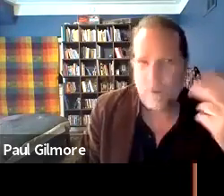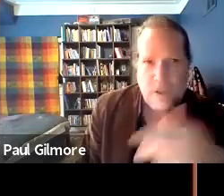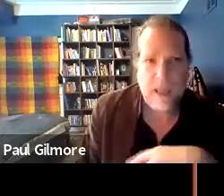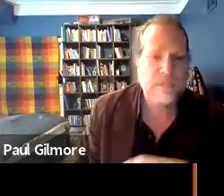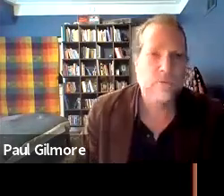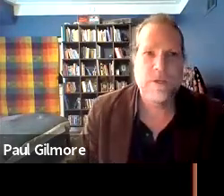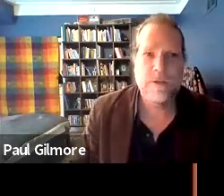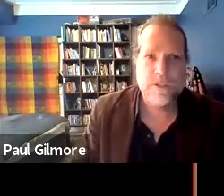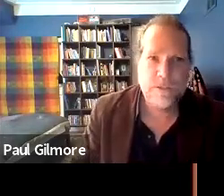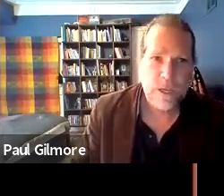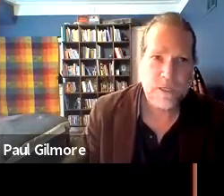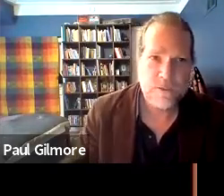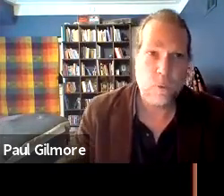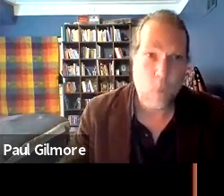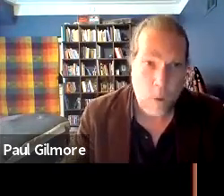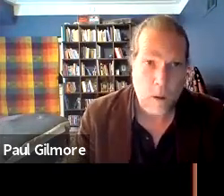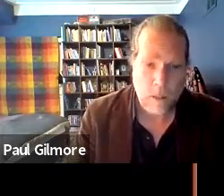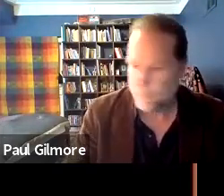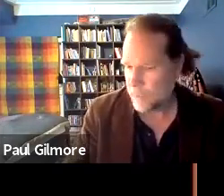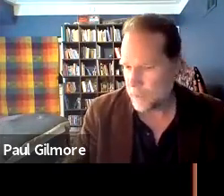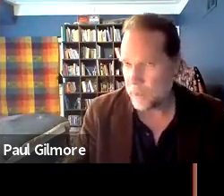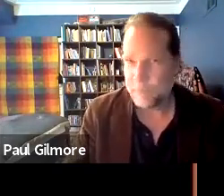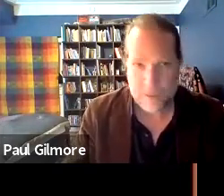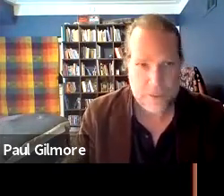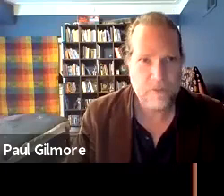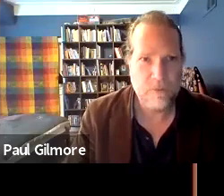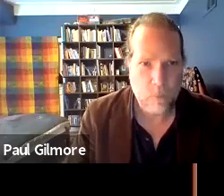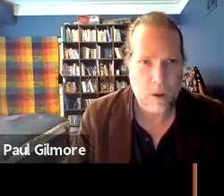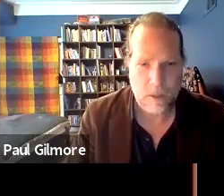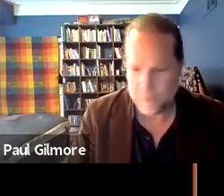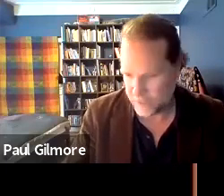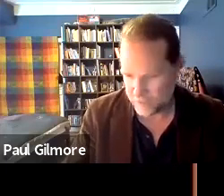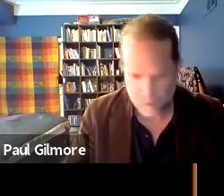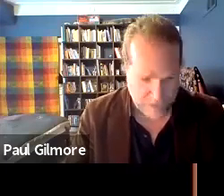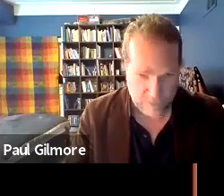over the last four years is, is the wall, building the wall, and you might have